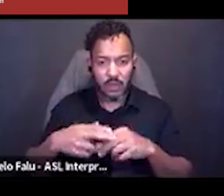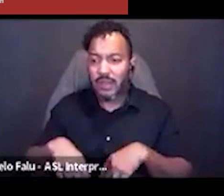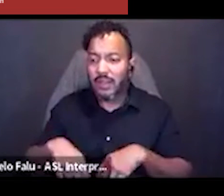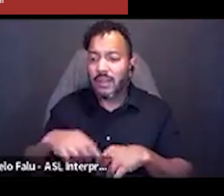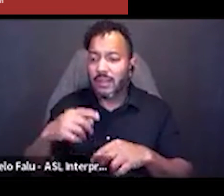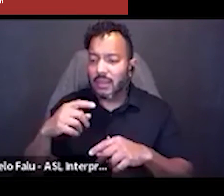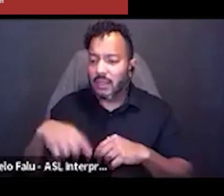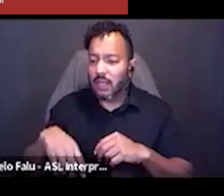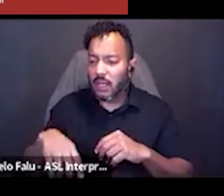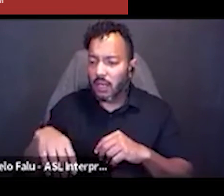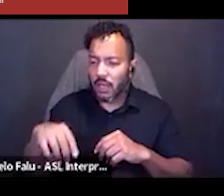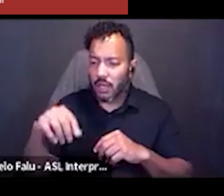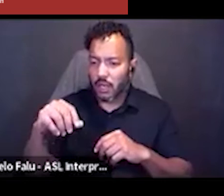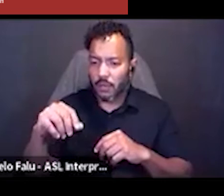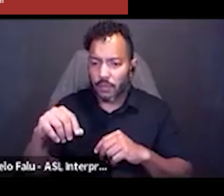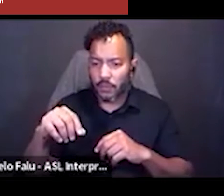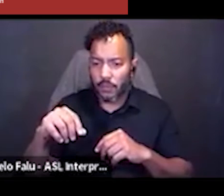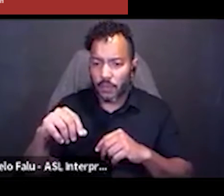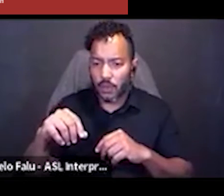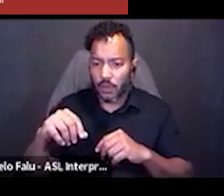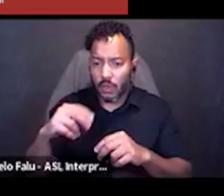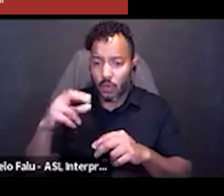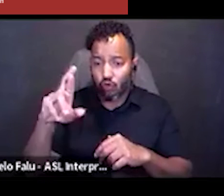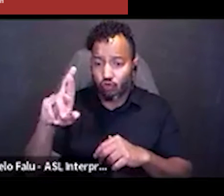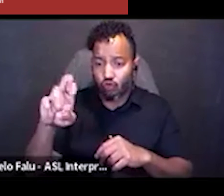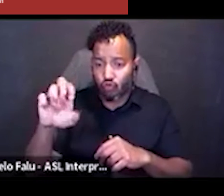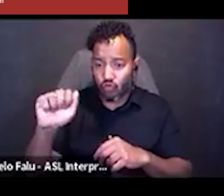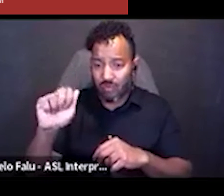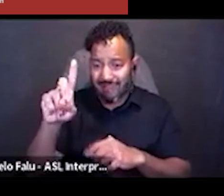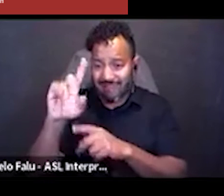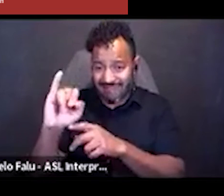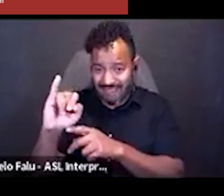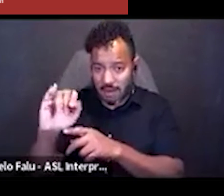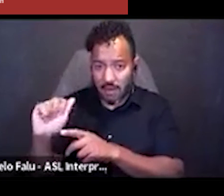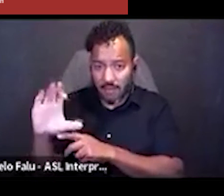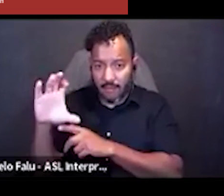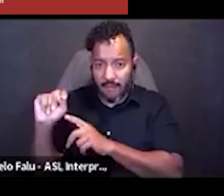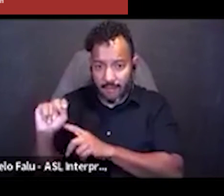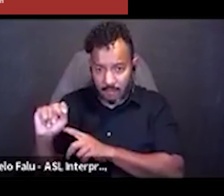I know that this is something all of you can speak to.